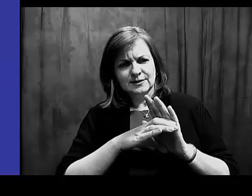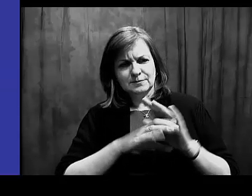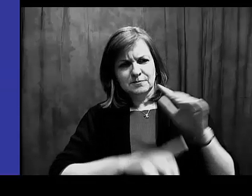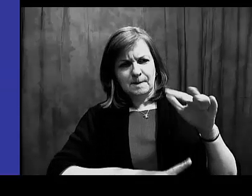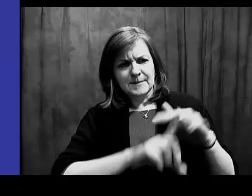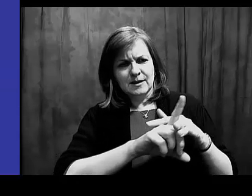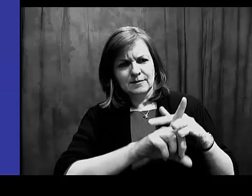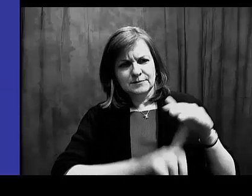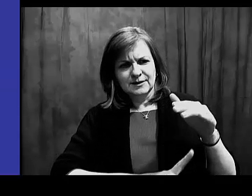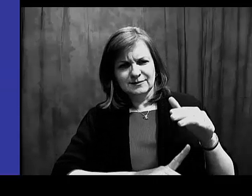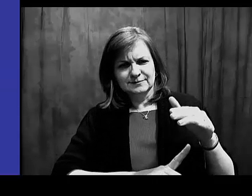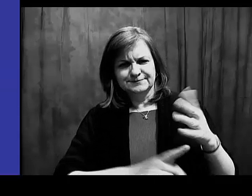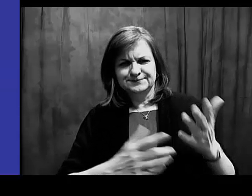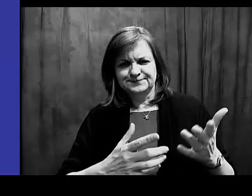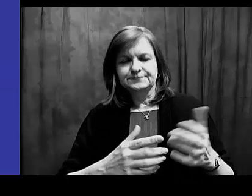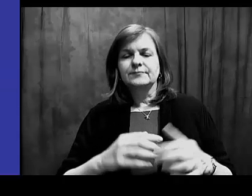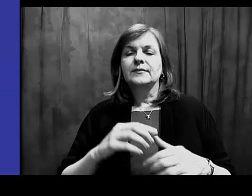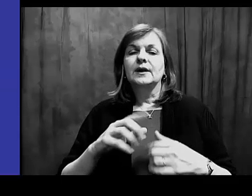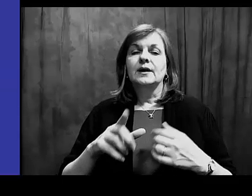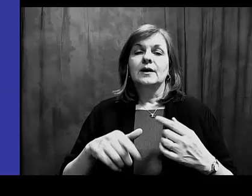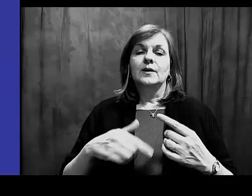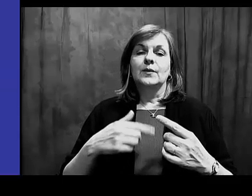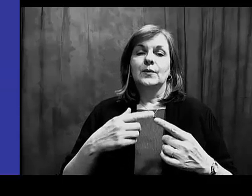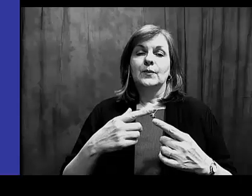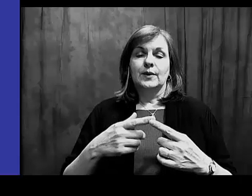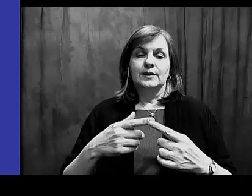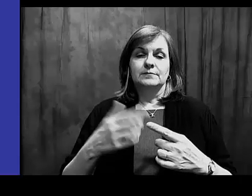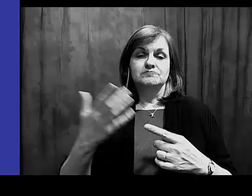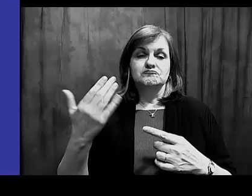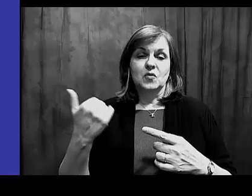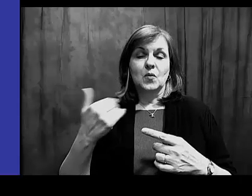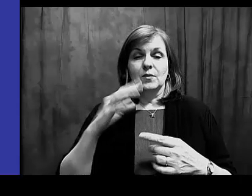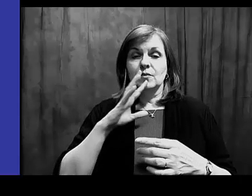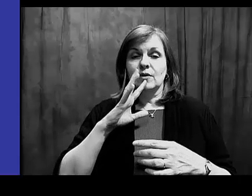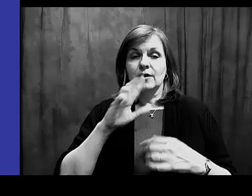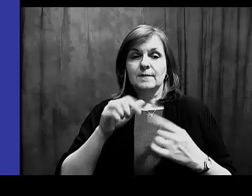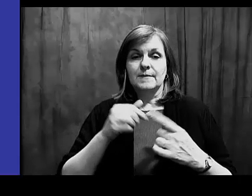reappearing of traits in his generation's. we looked at